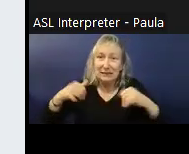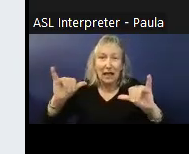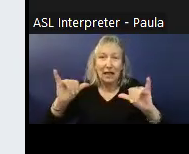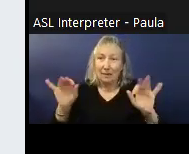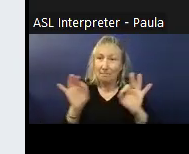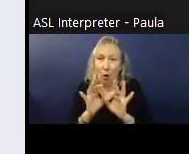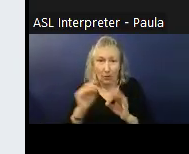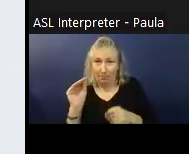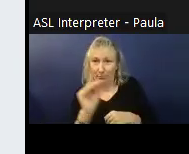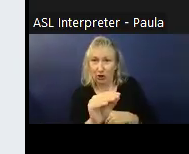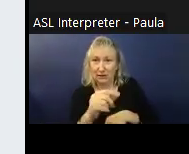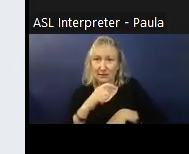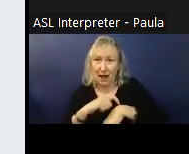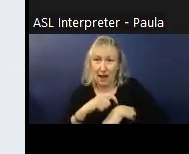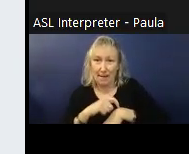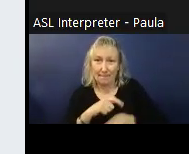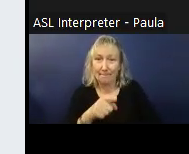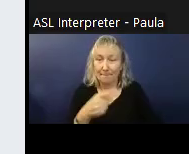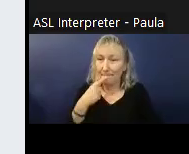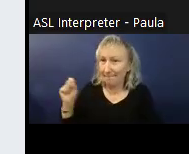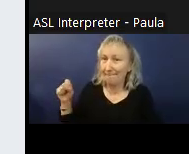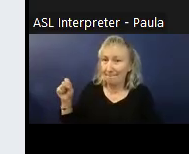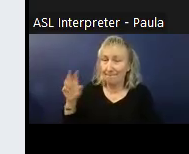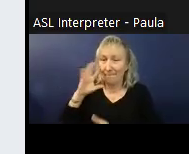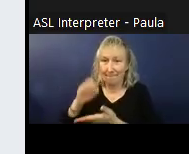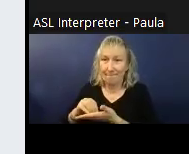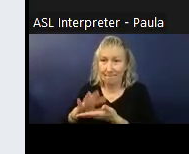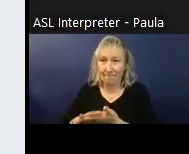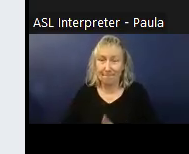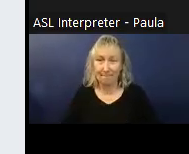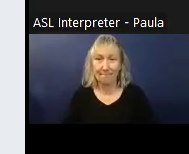Well, we'll definitely note that and that's all